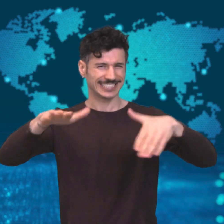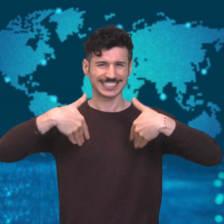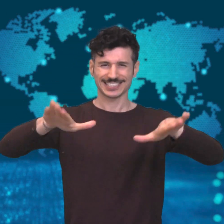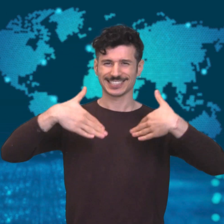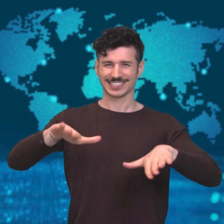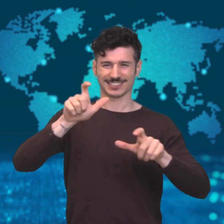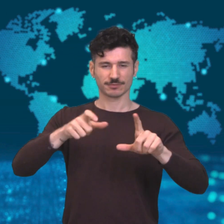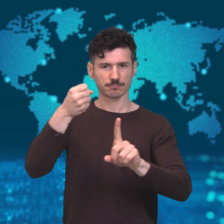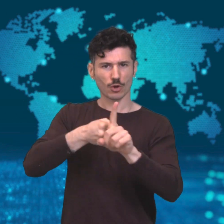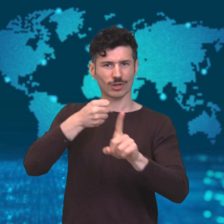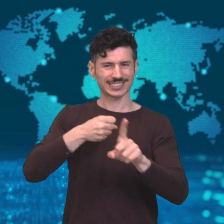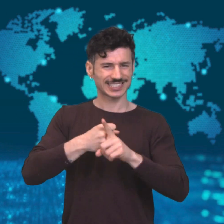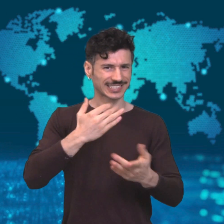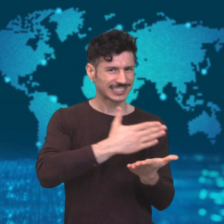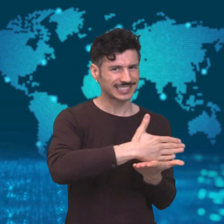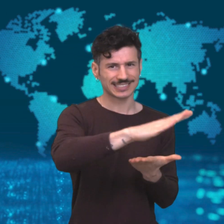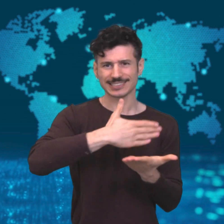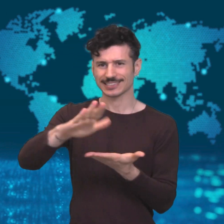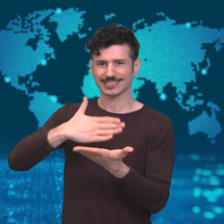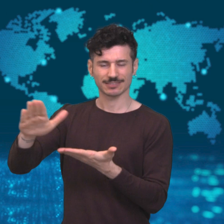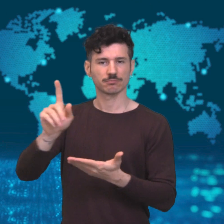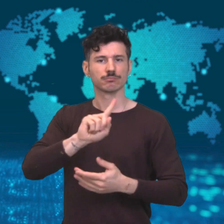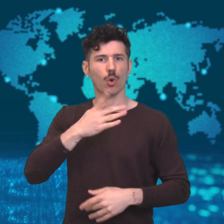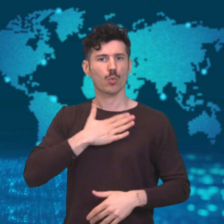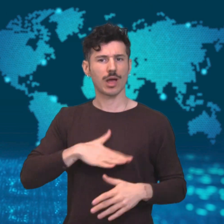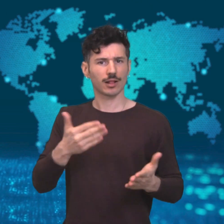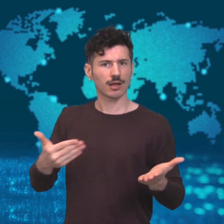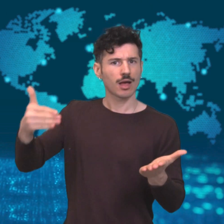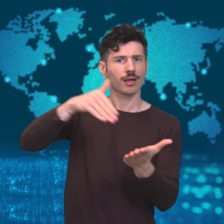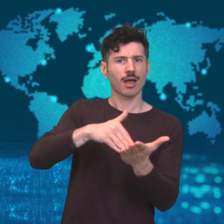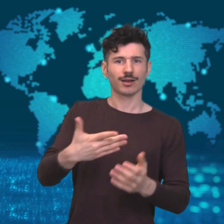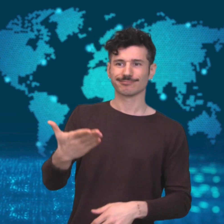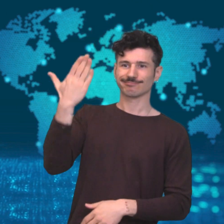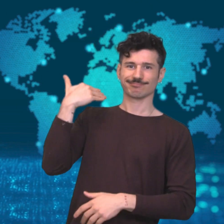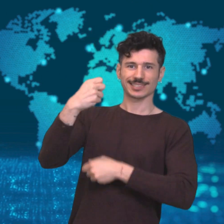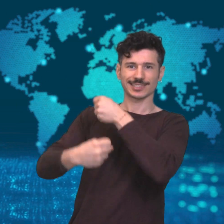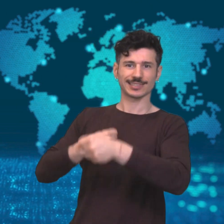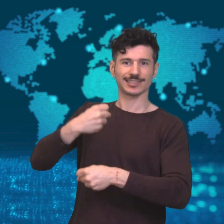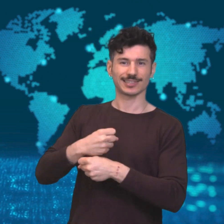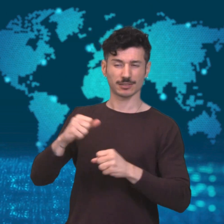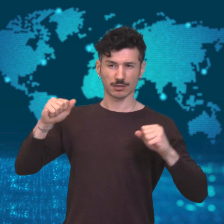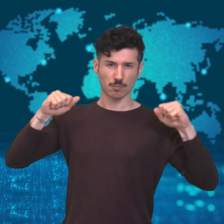with pepper rounds in the city’s shopping malls as an